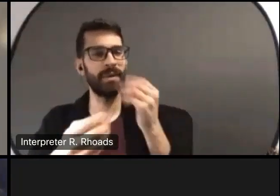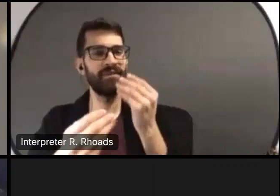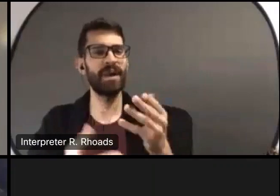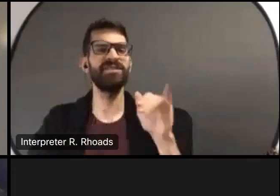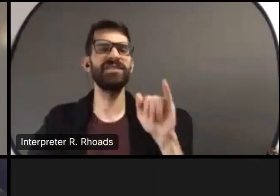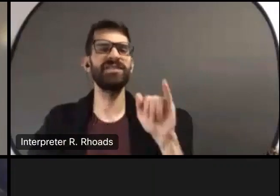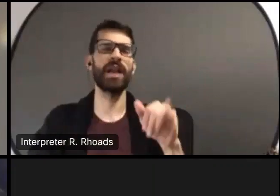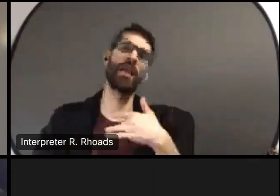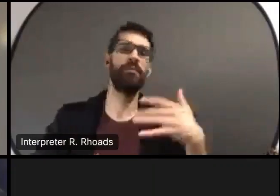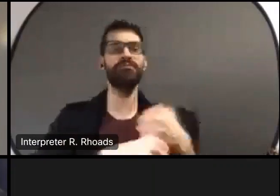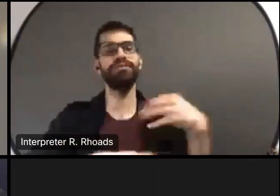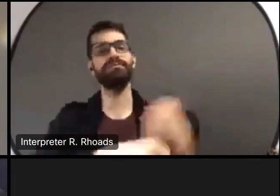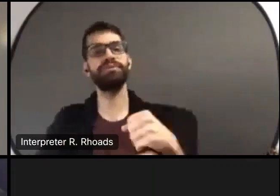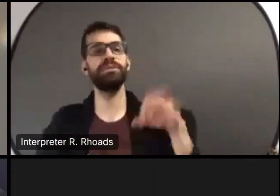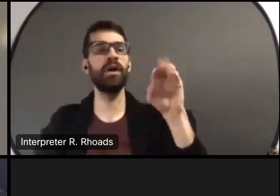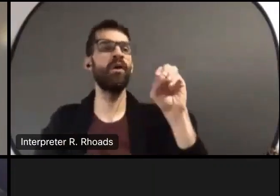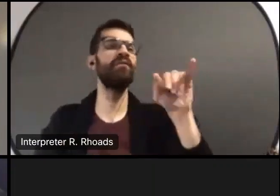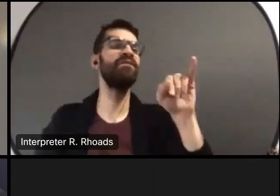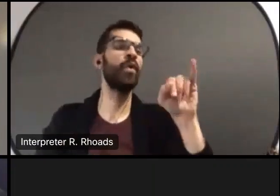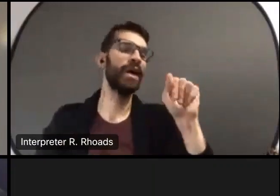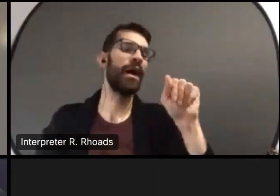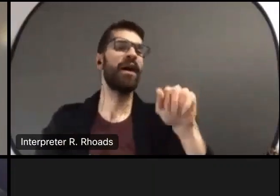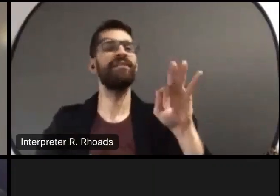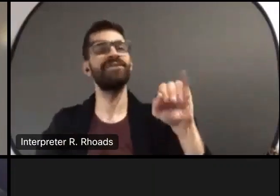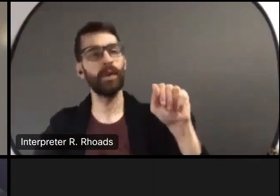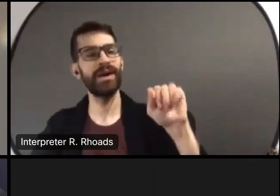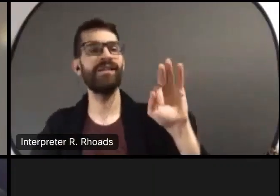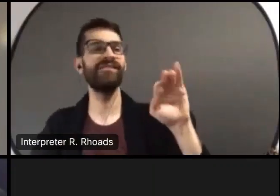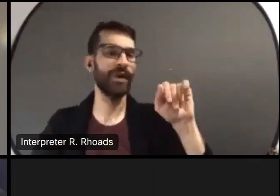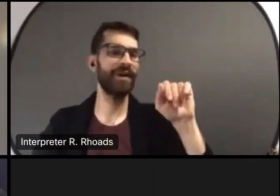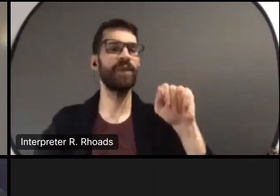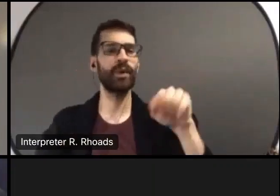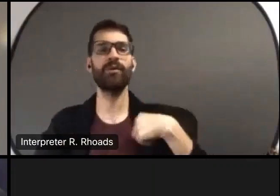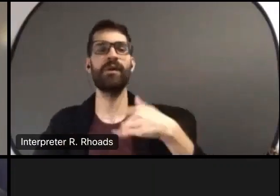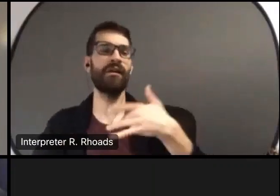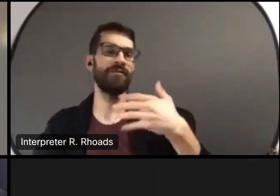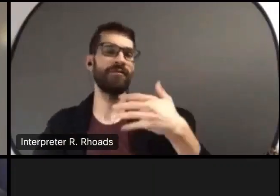yeah, apparently living in the District of Columbia we love acronyms so we can't get away